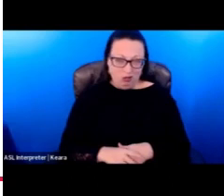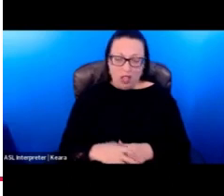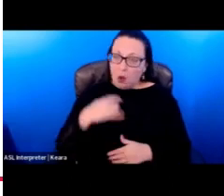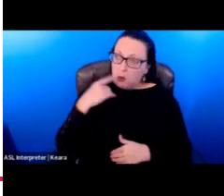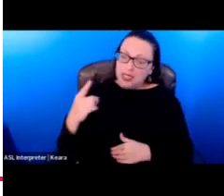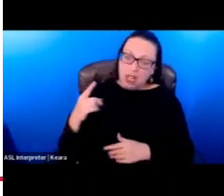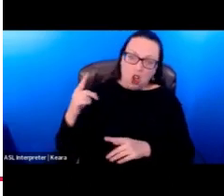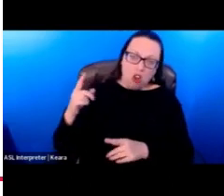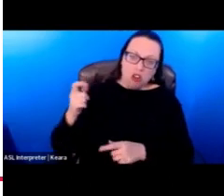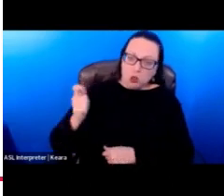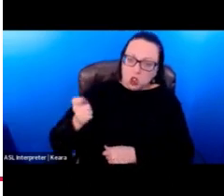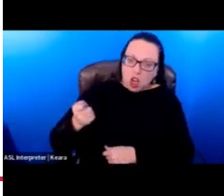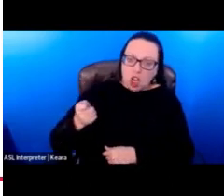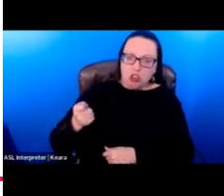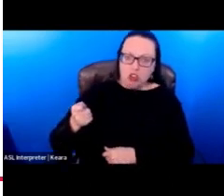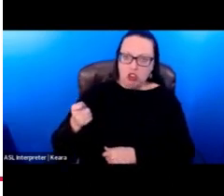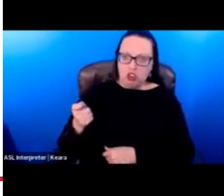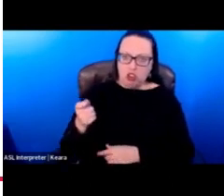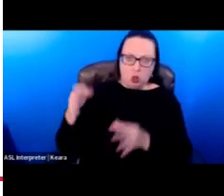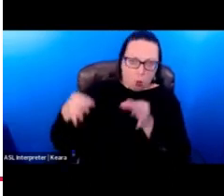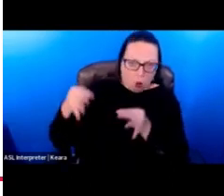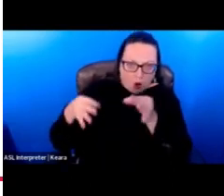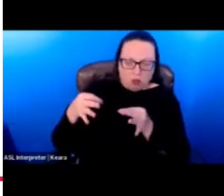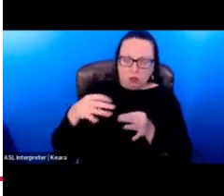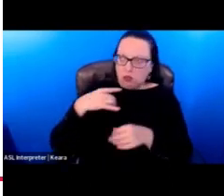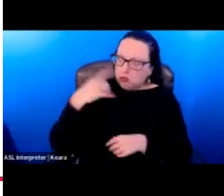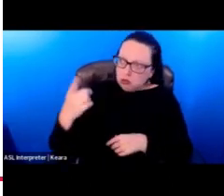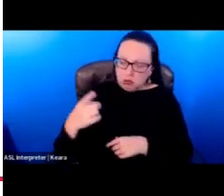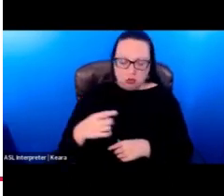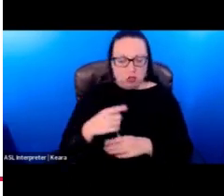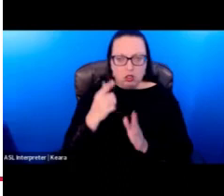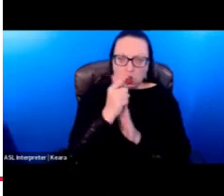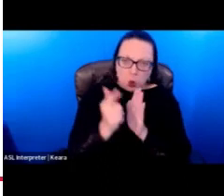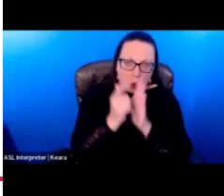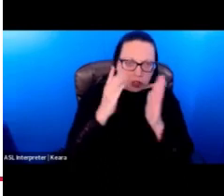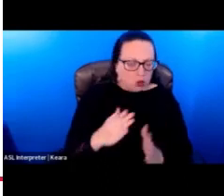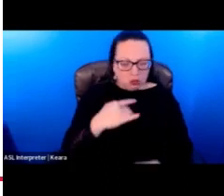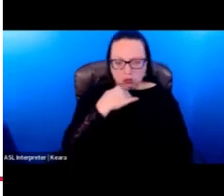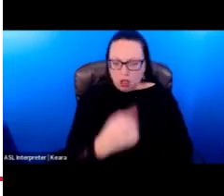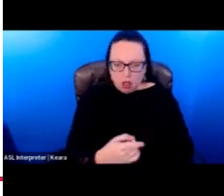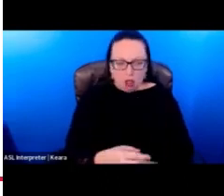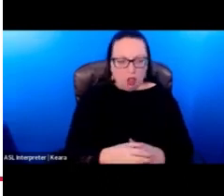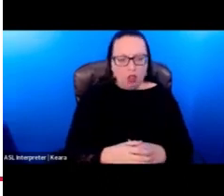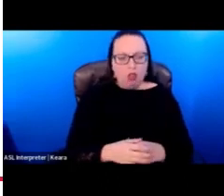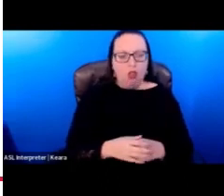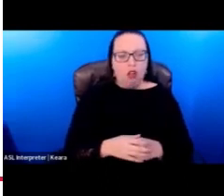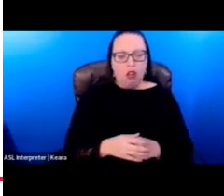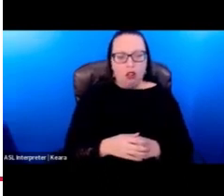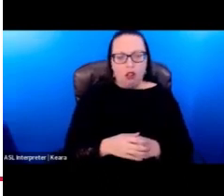I would say things to, you know, prosecutors, and, you know, the defense attorneys, they would,